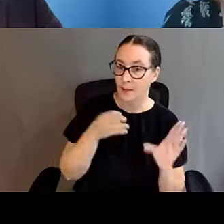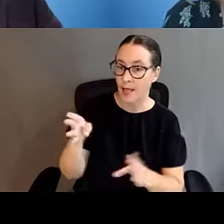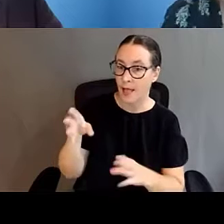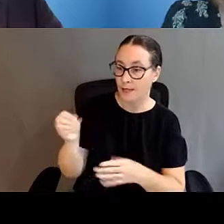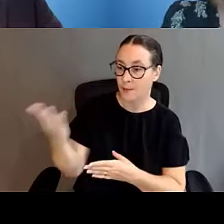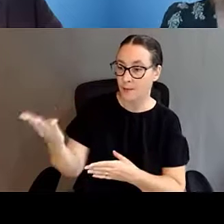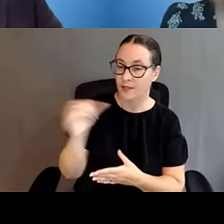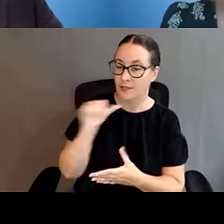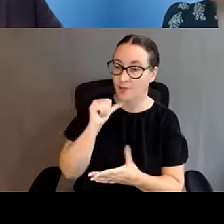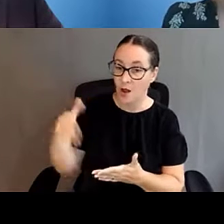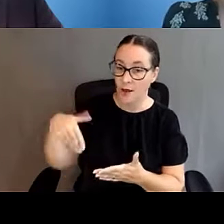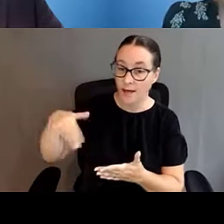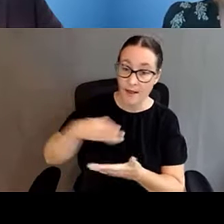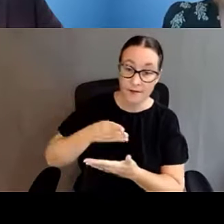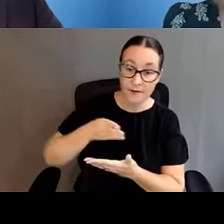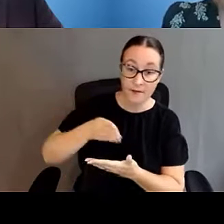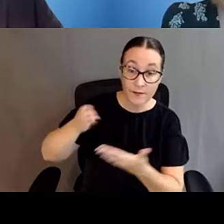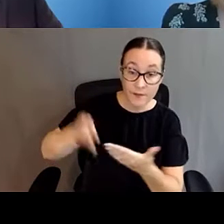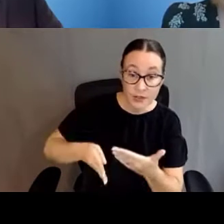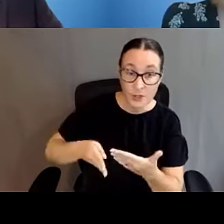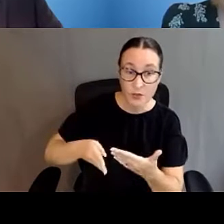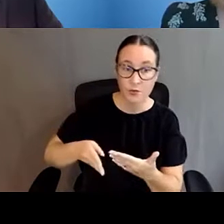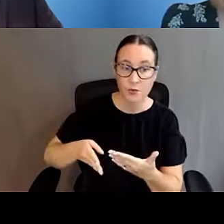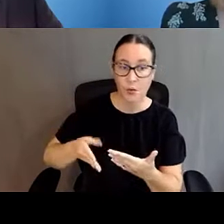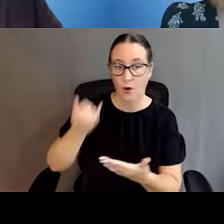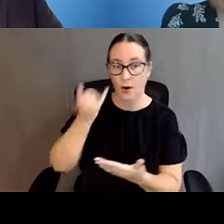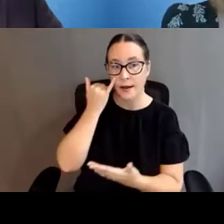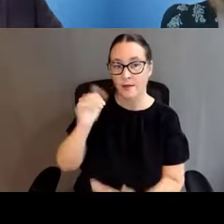or the NIH may not deem it fully acceptable?